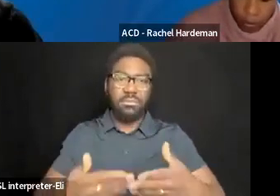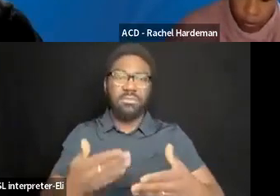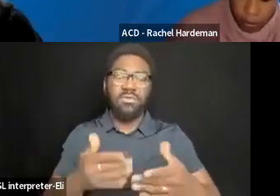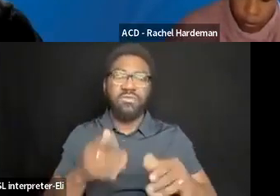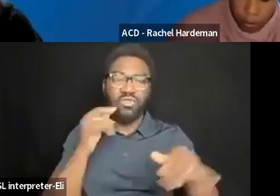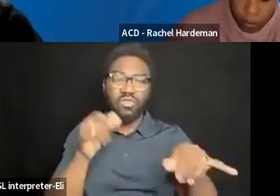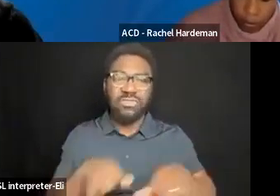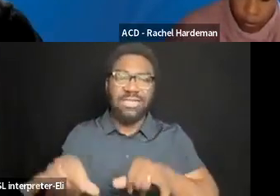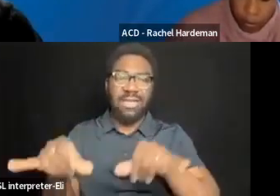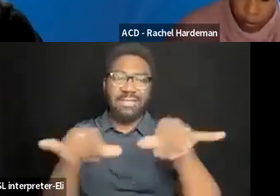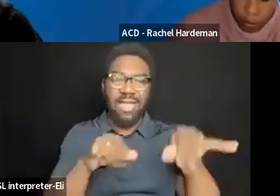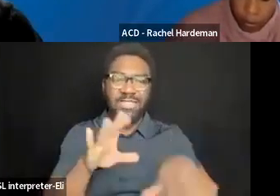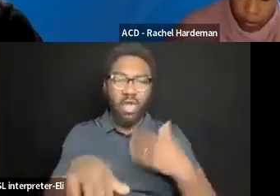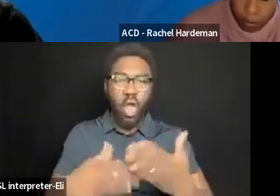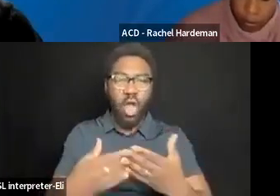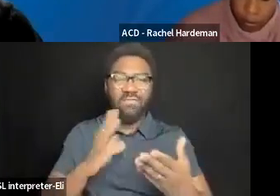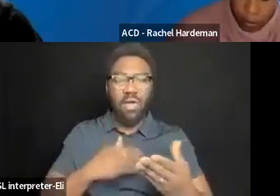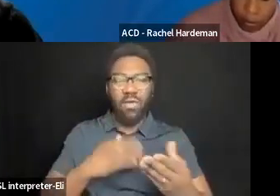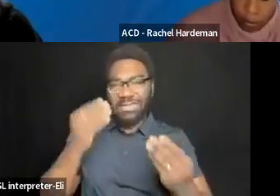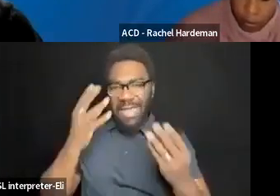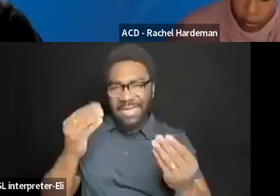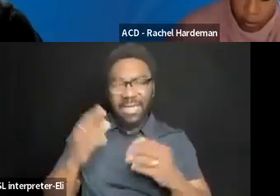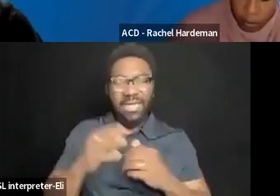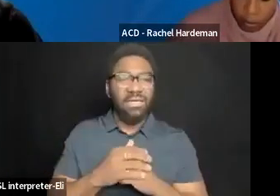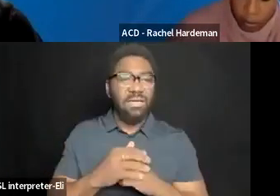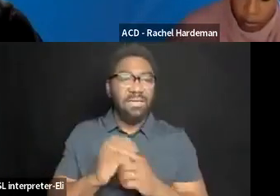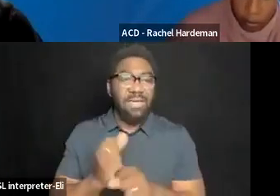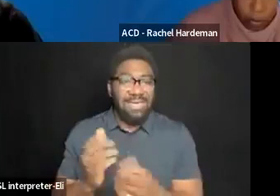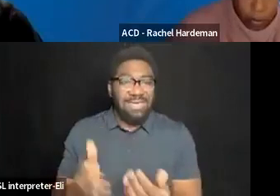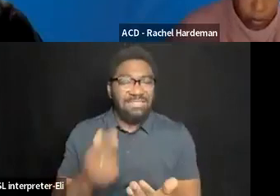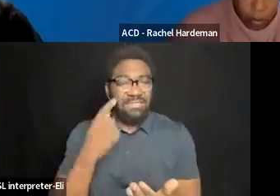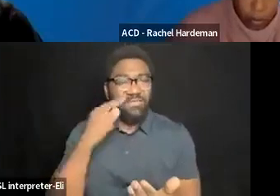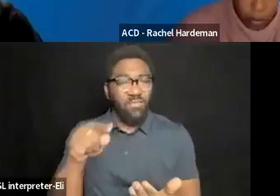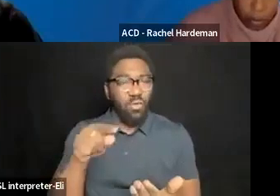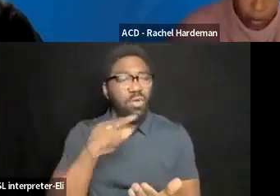making it easier on all of the STLTS to be able to provide data